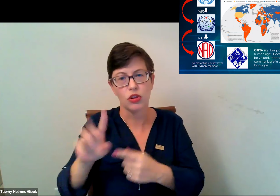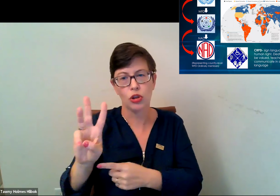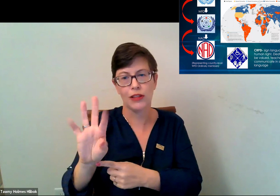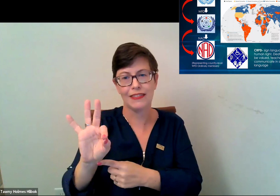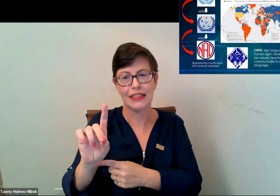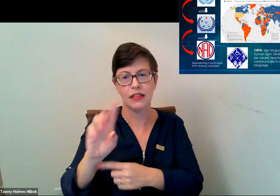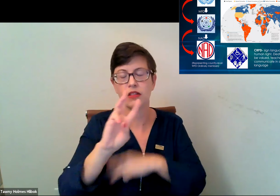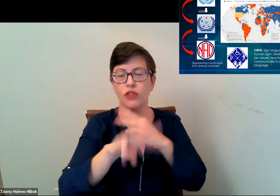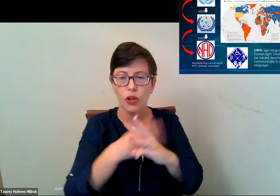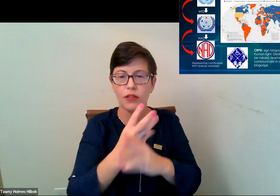So, once the UN passed it.